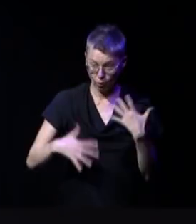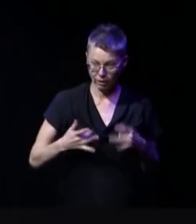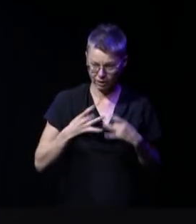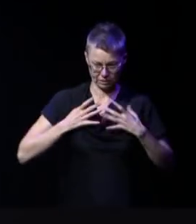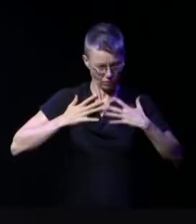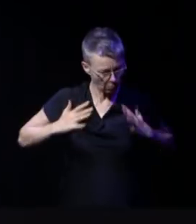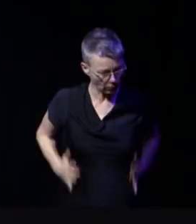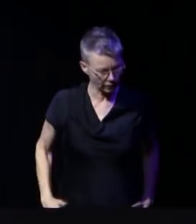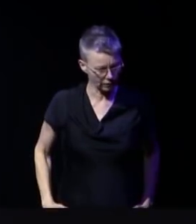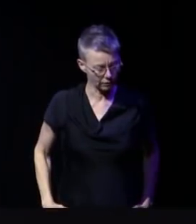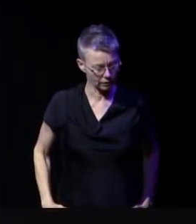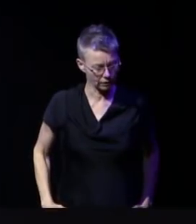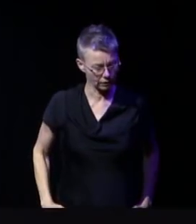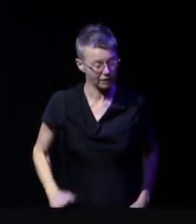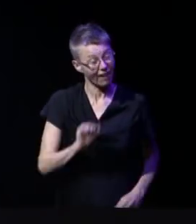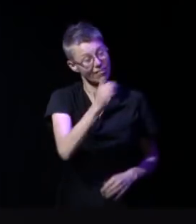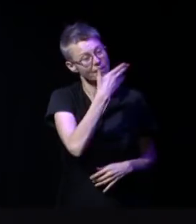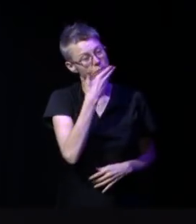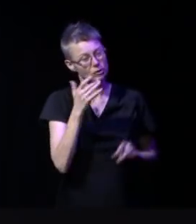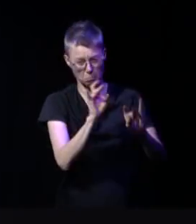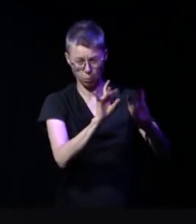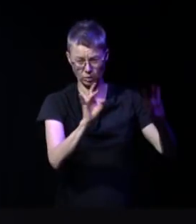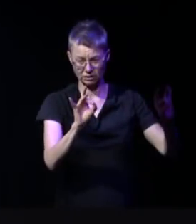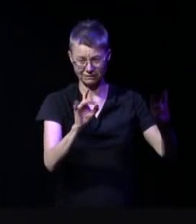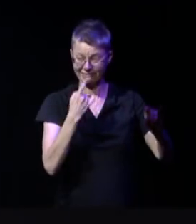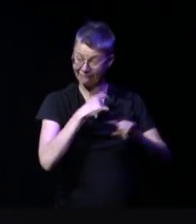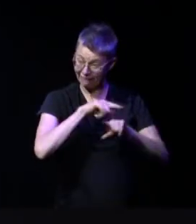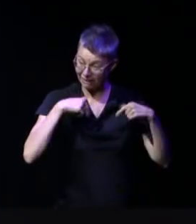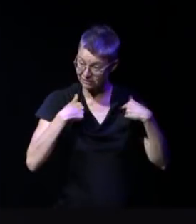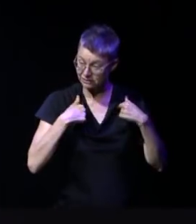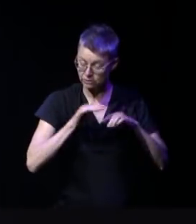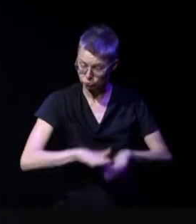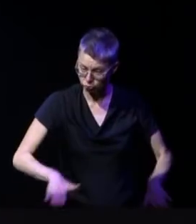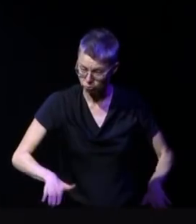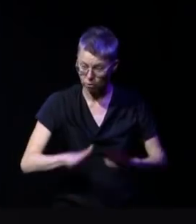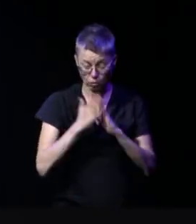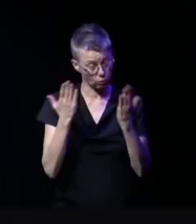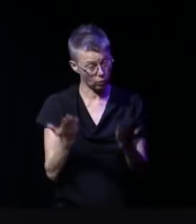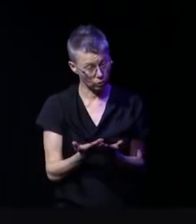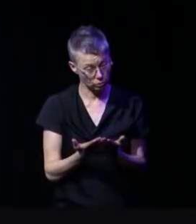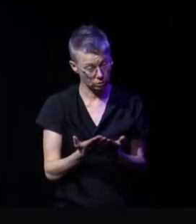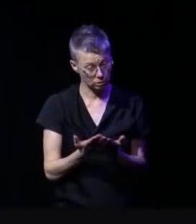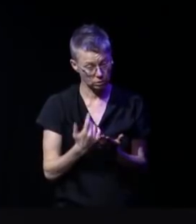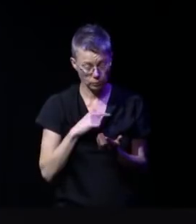And even though their beauty is toxic and killing us, our children, and the planet, we find ourselves succumbing